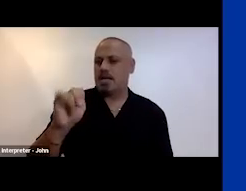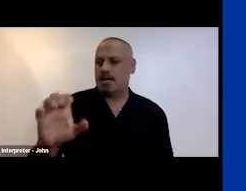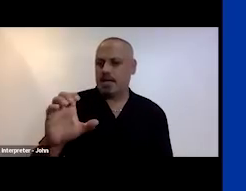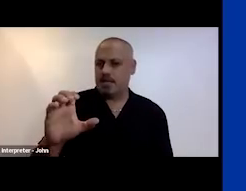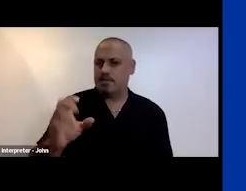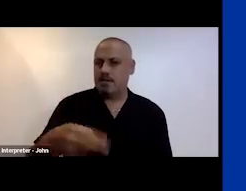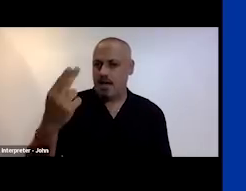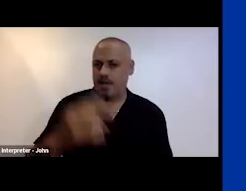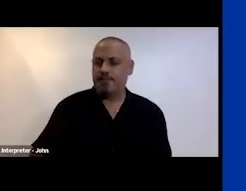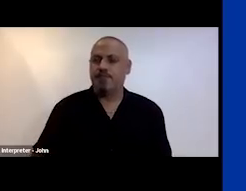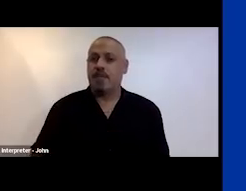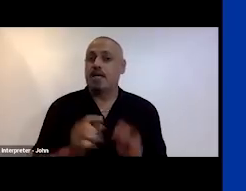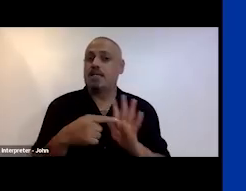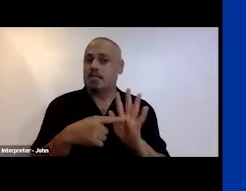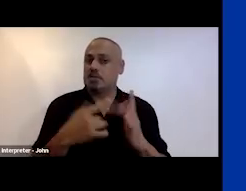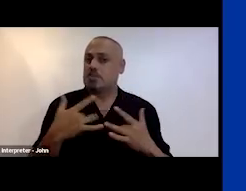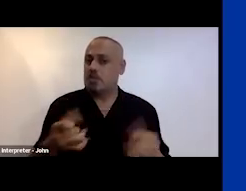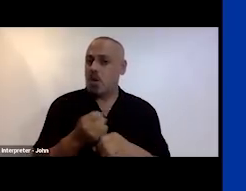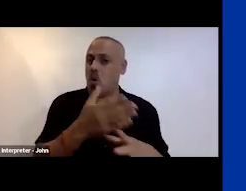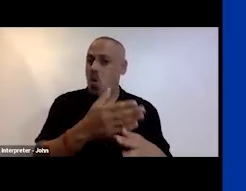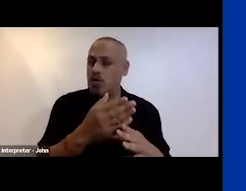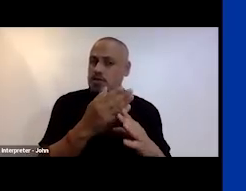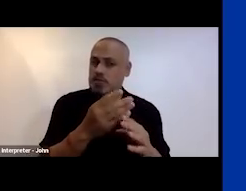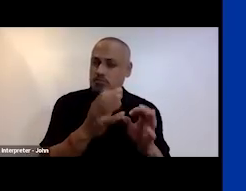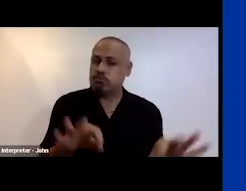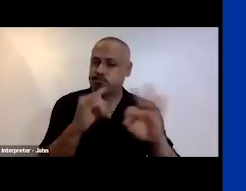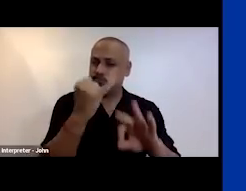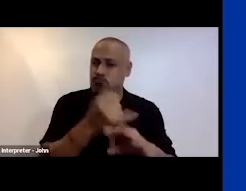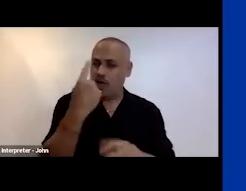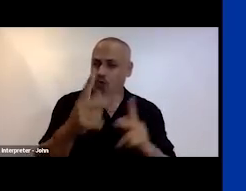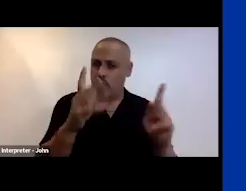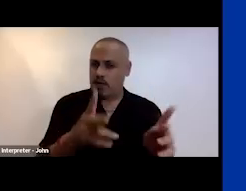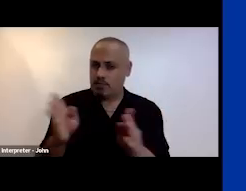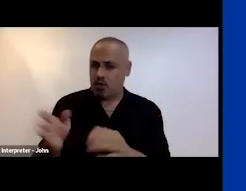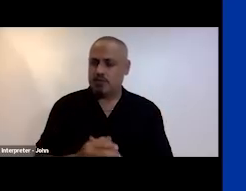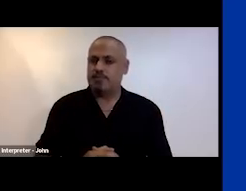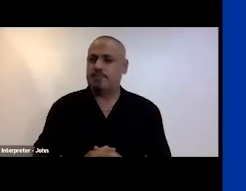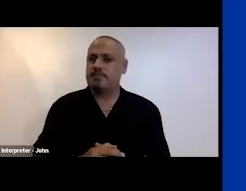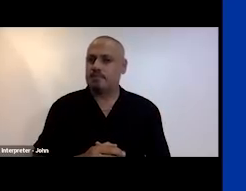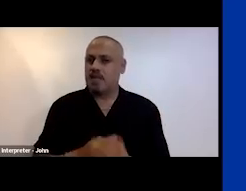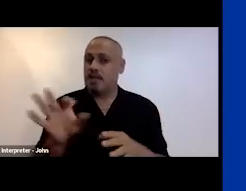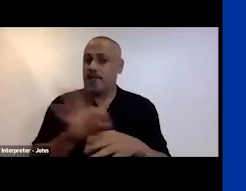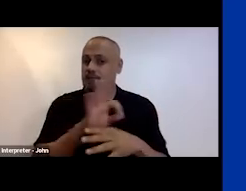These symptoms likely cause significant impairment for the individual, and their functioning can really suffer